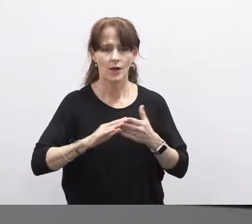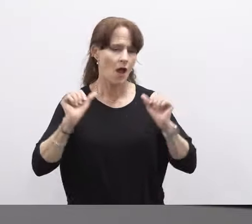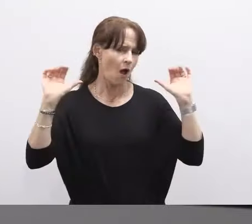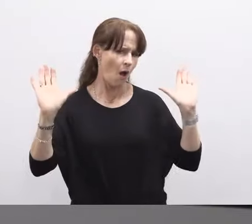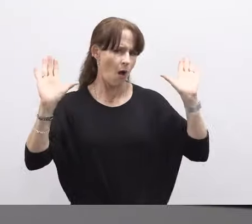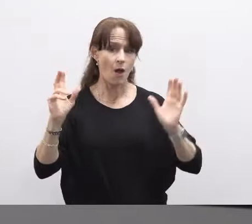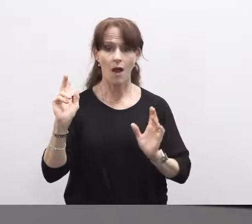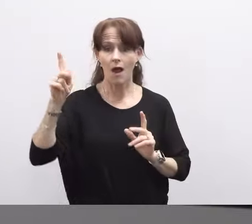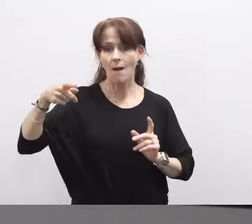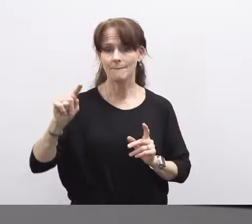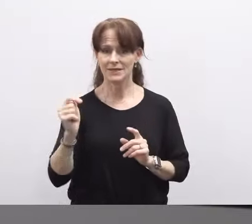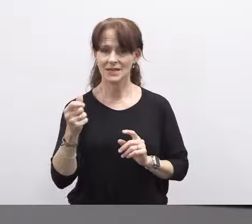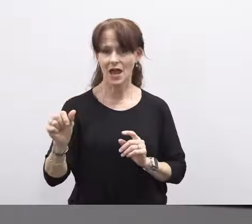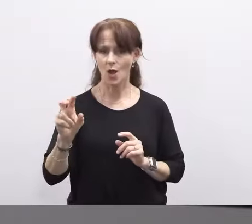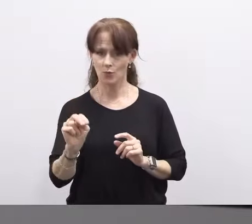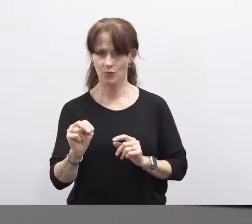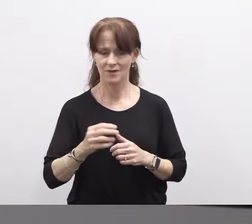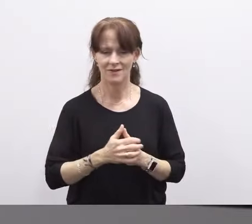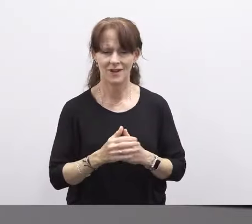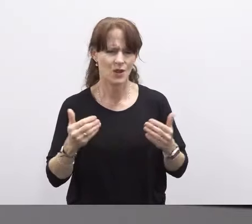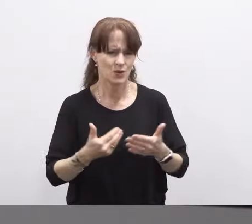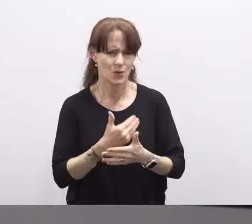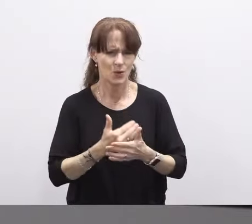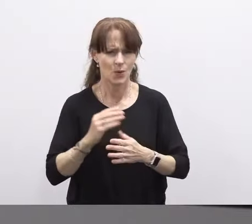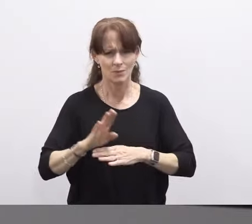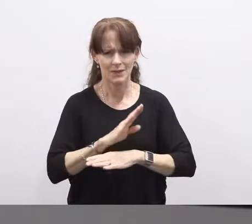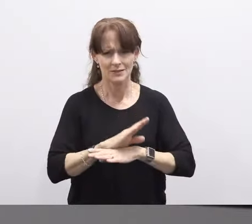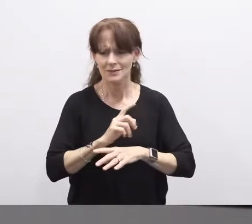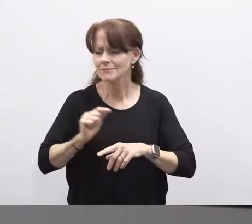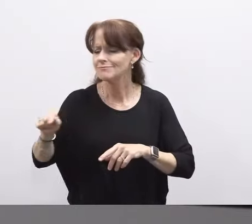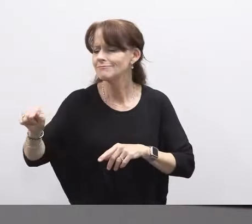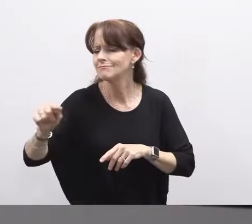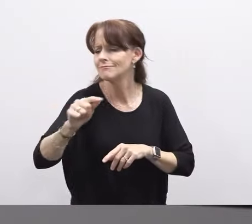And there are a bunch of new businesses around the school. Things are changing.